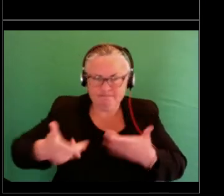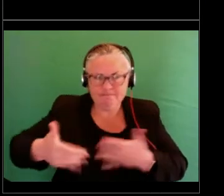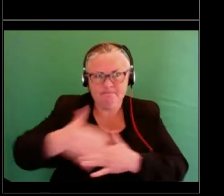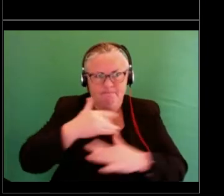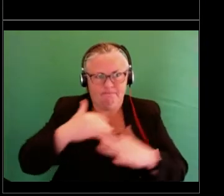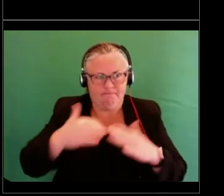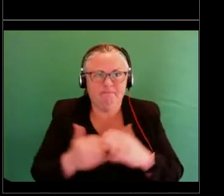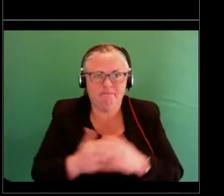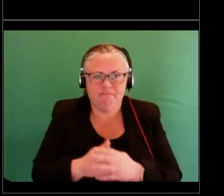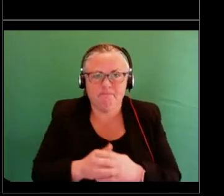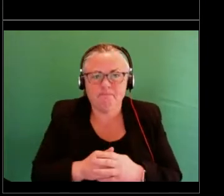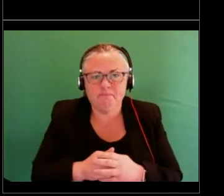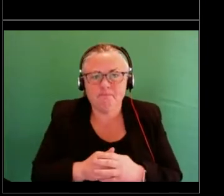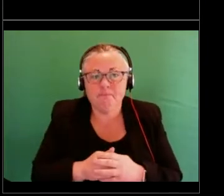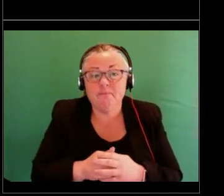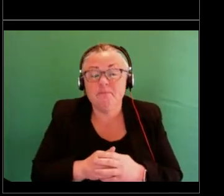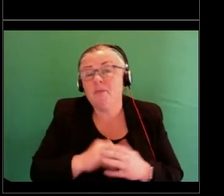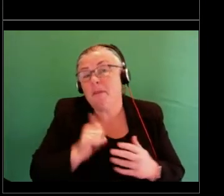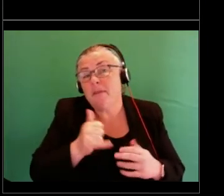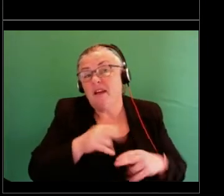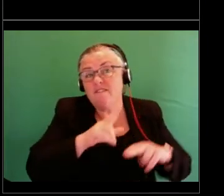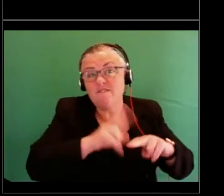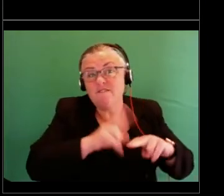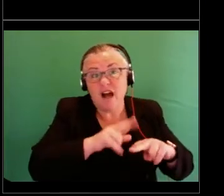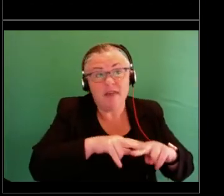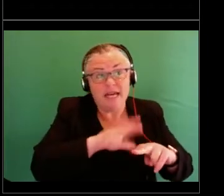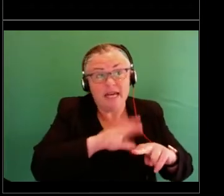opportunities that might flow from that for sure.